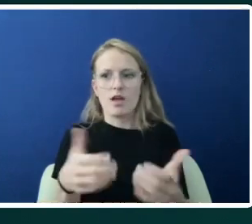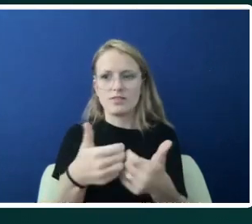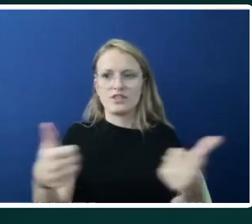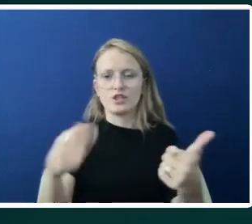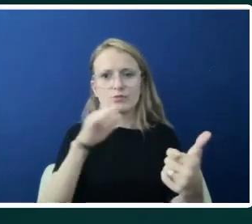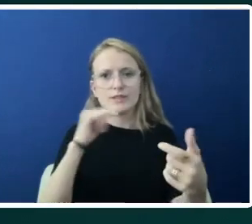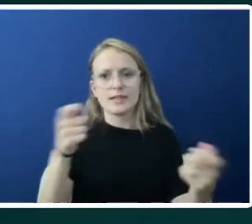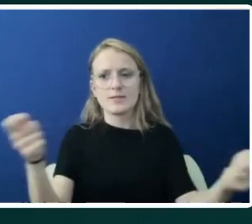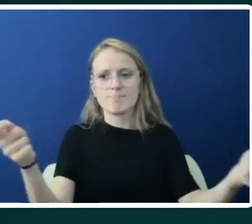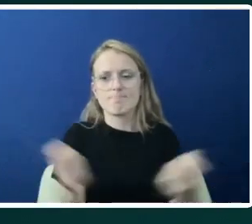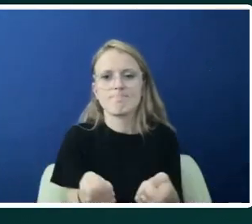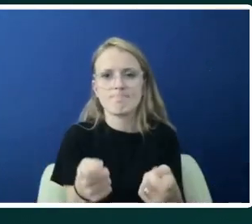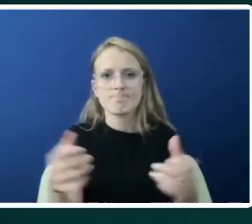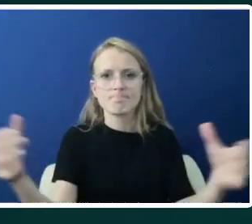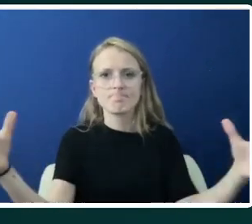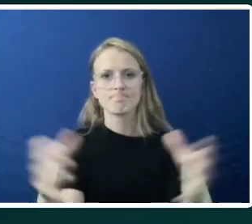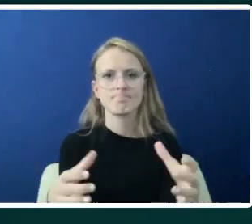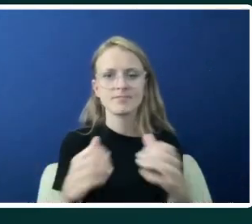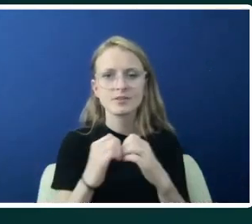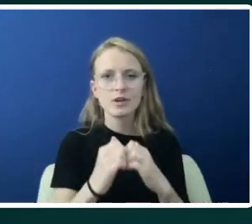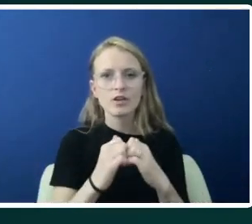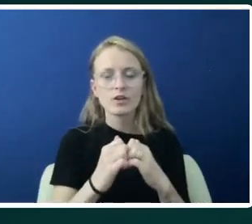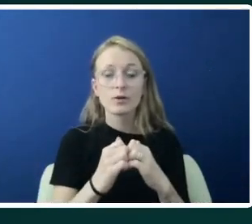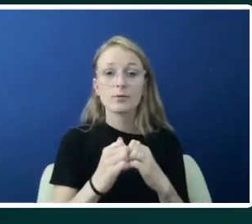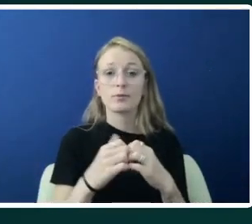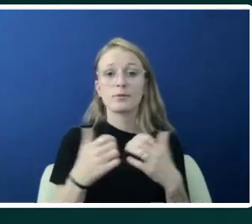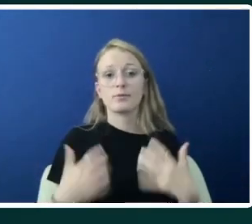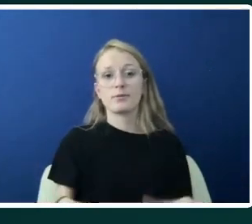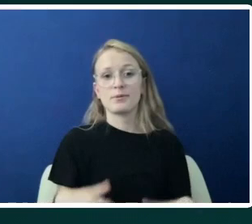that all is -- it's a heavy weight, you know, for English teachers, for sure,